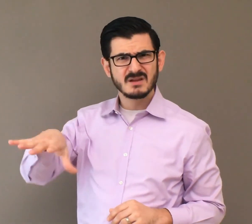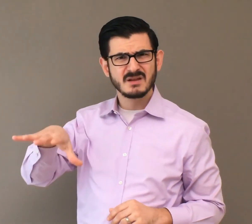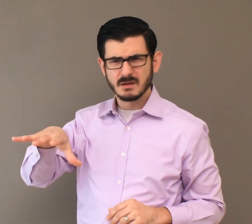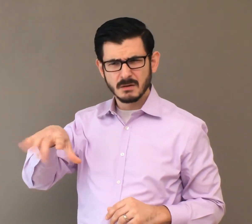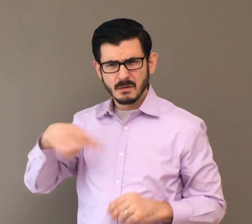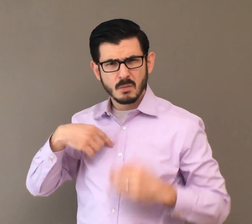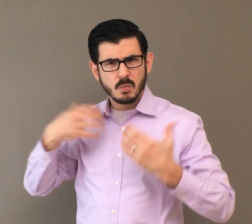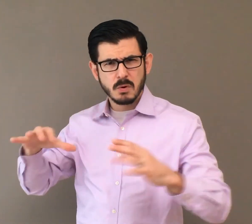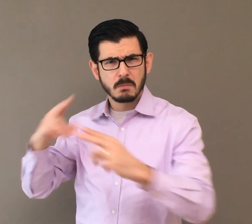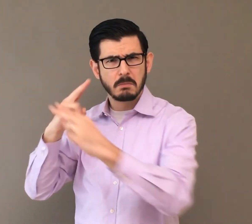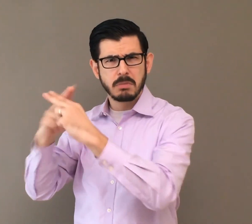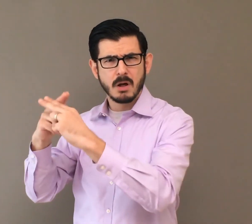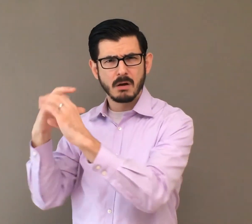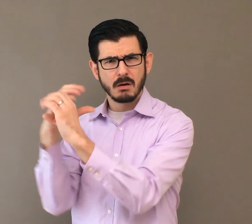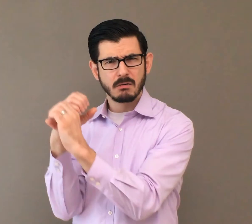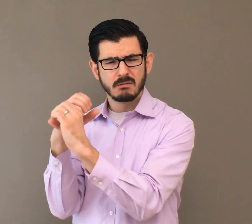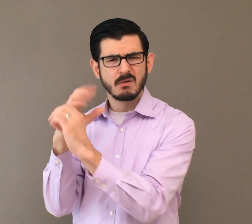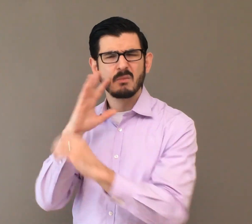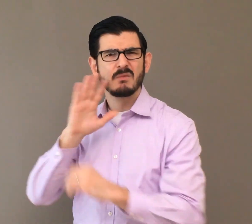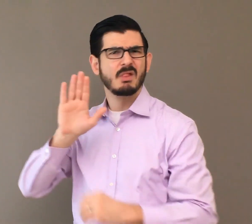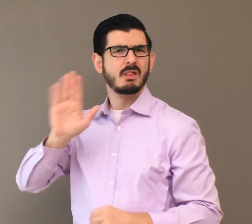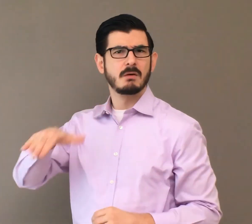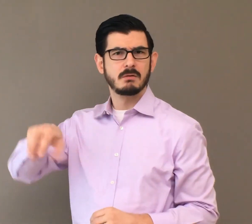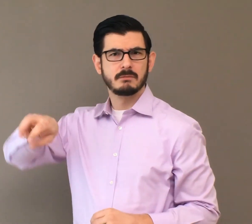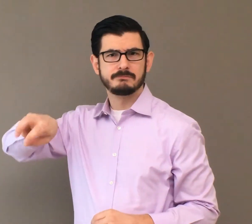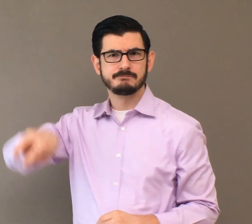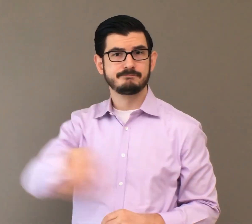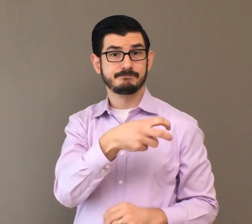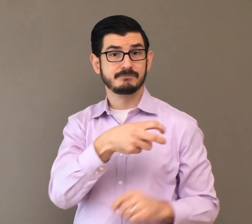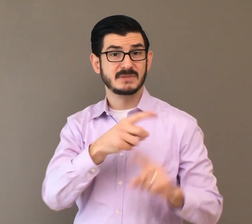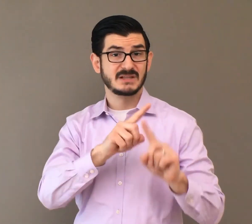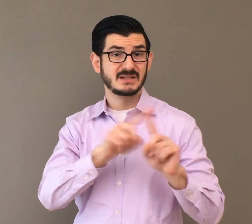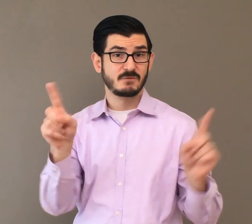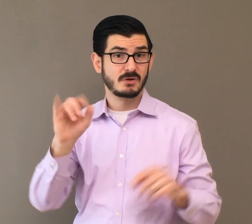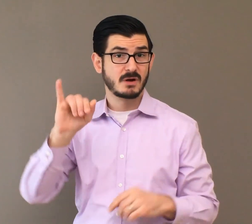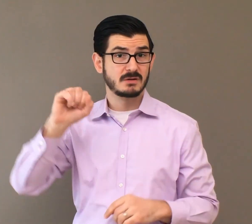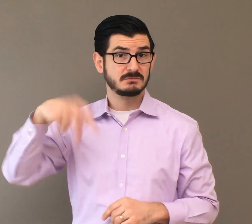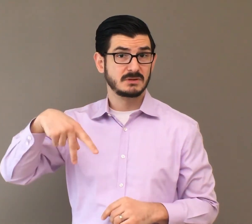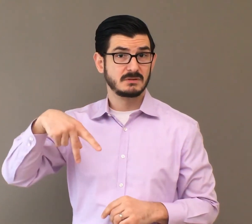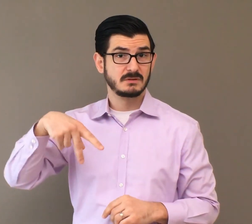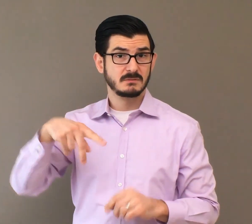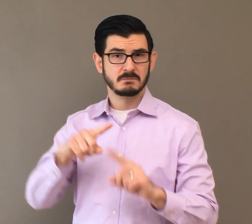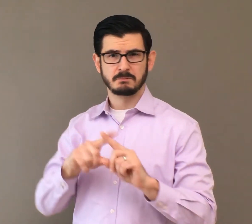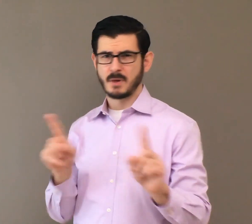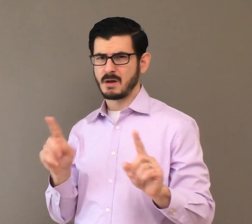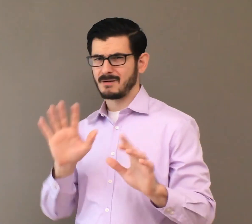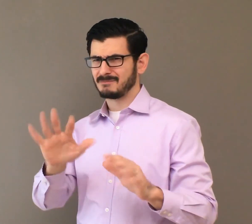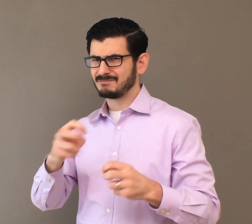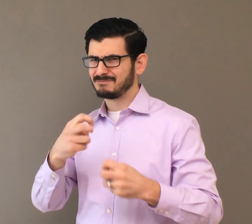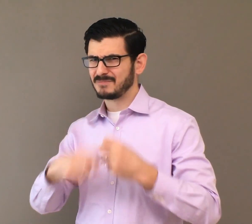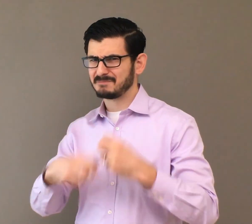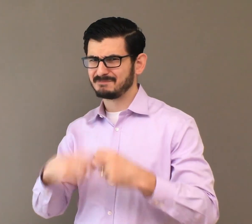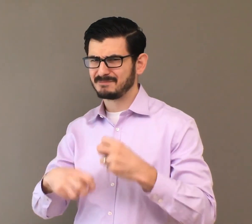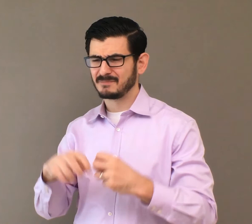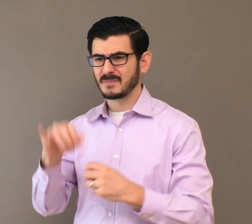with their feet” and switch to a different provider.